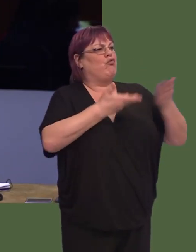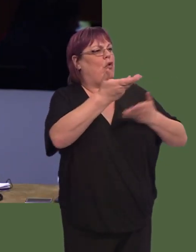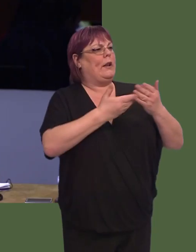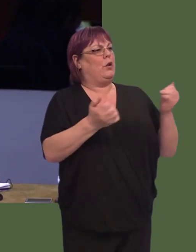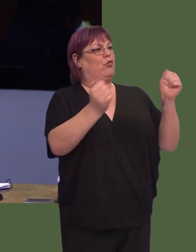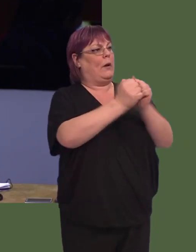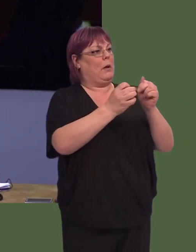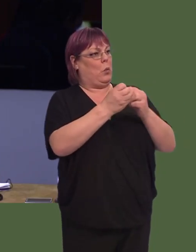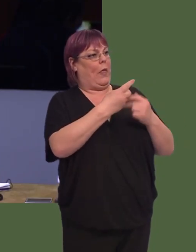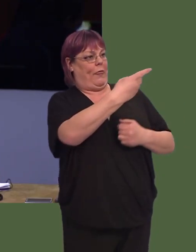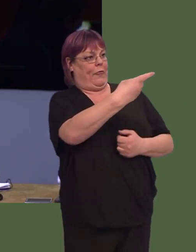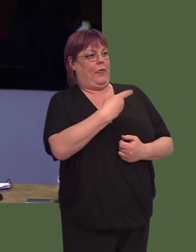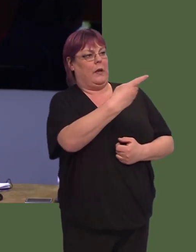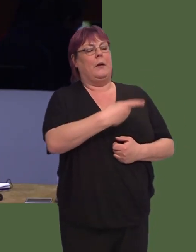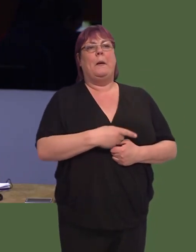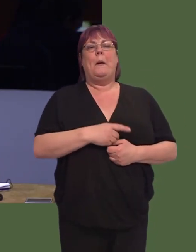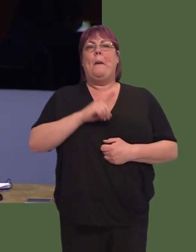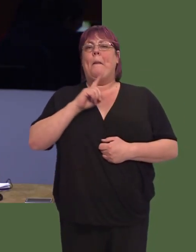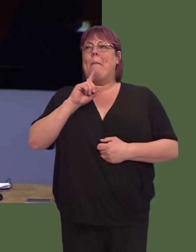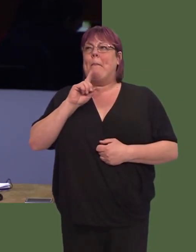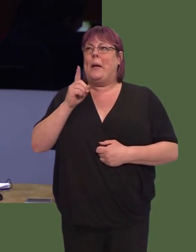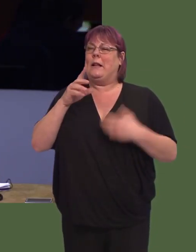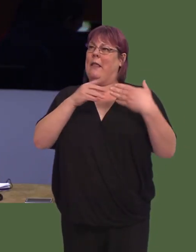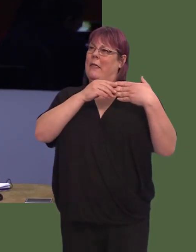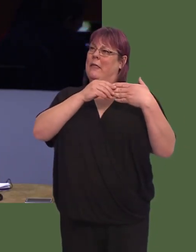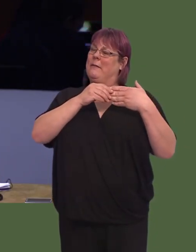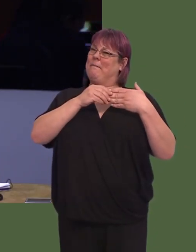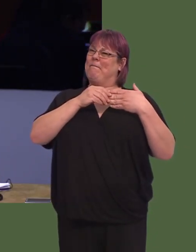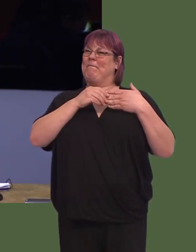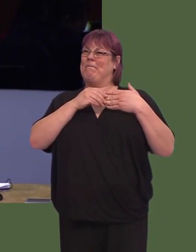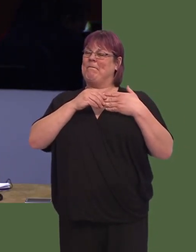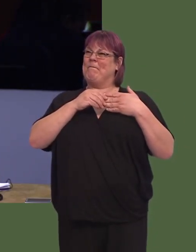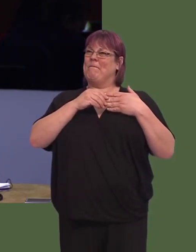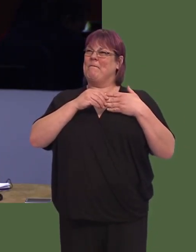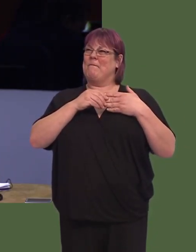Unfortunately, the leader of the opposition at Westminster immediately torpedoed those